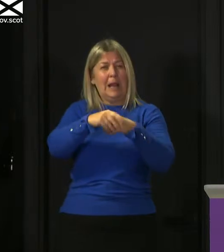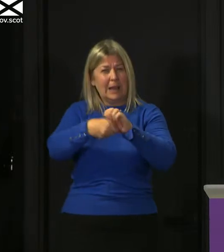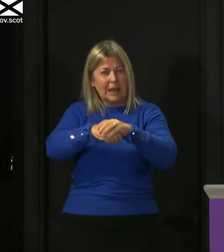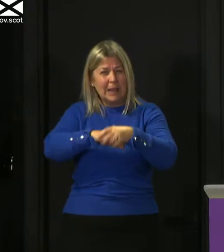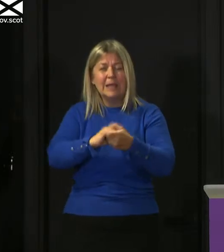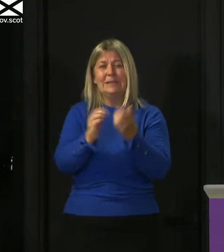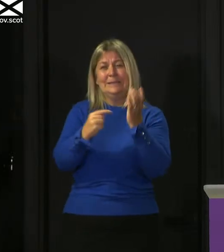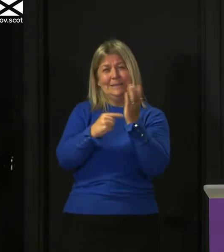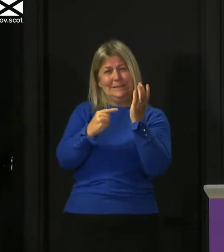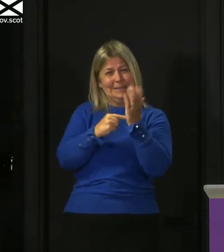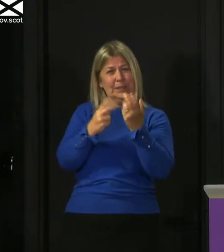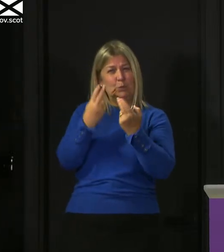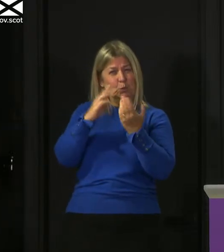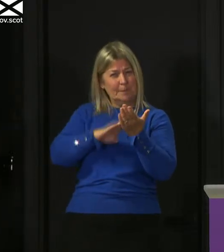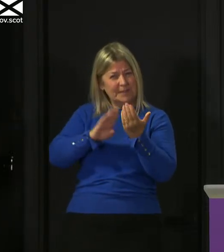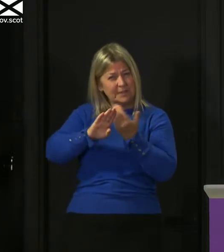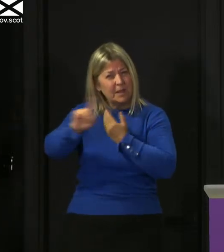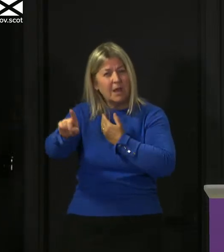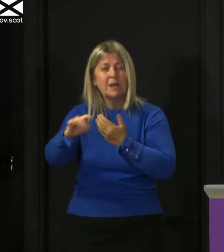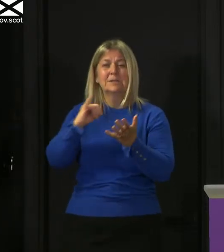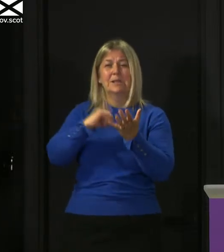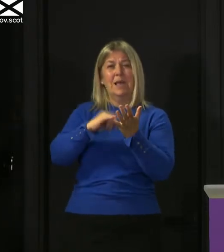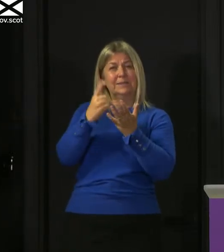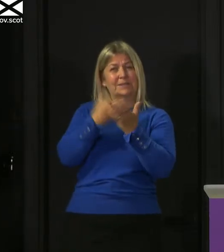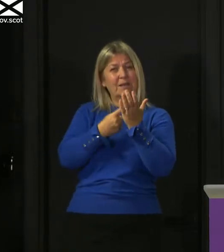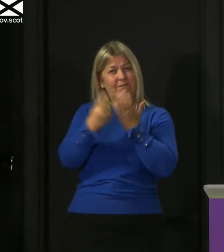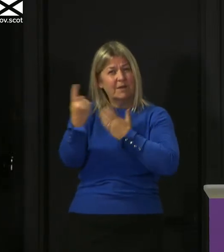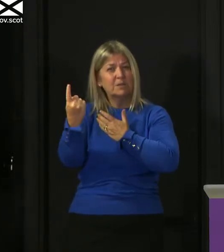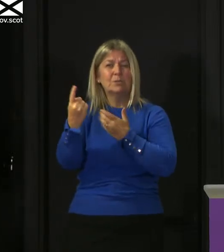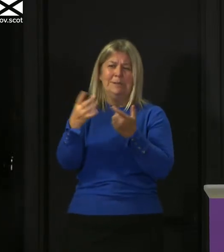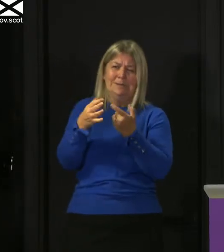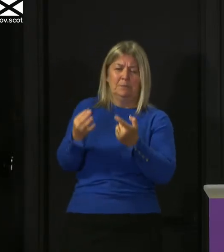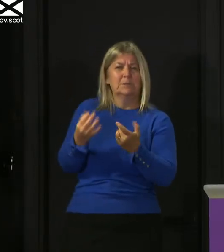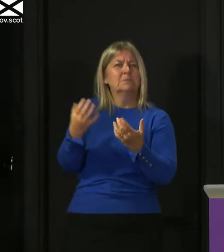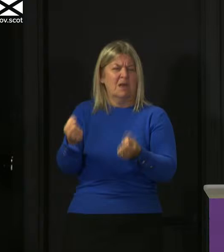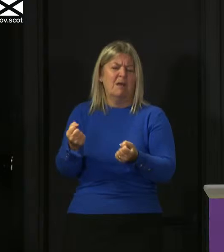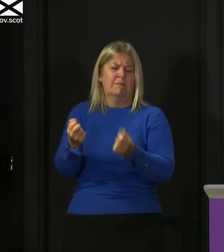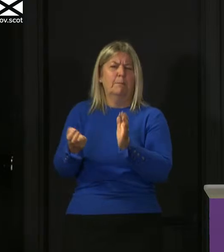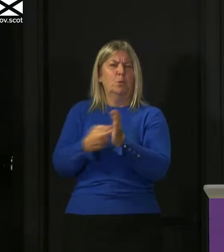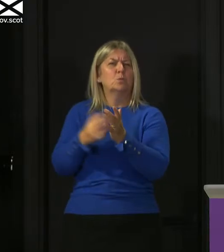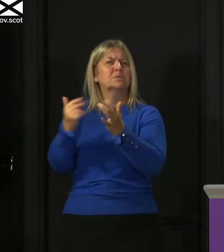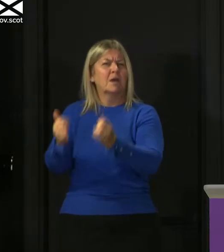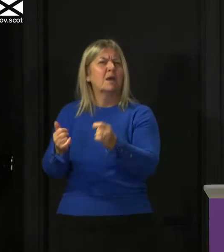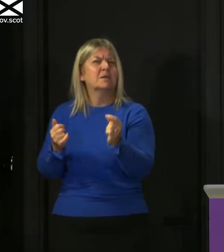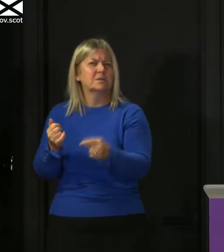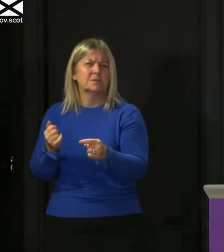book a test if you have symptoms. This is all very tough for everybody and I want you to know that